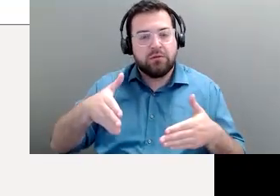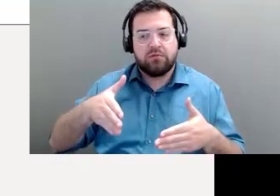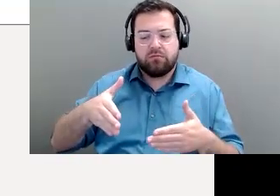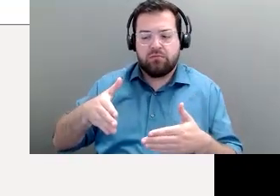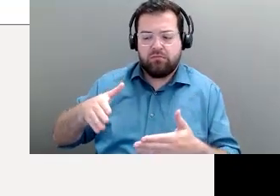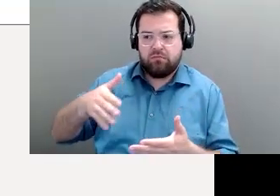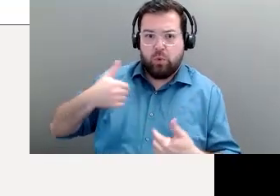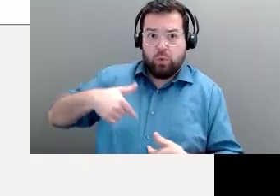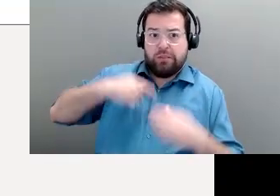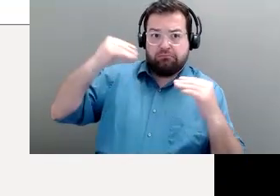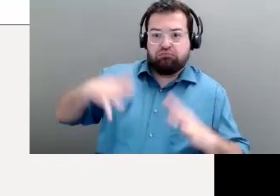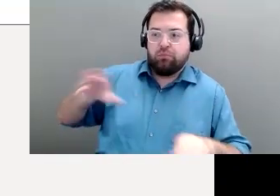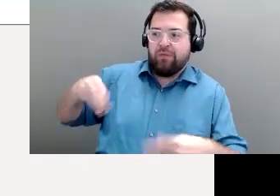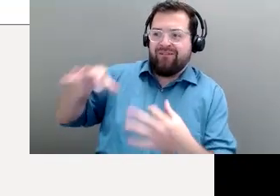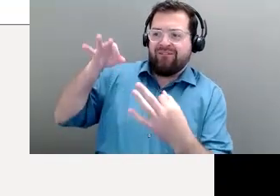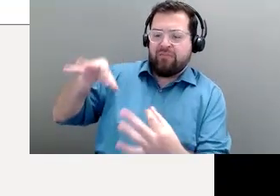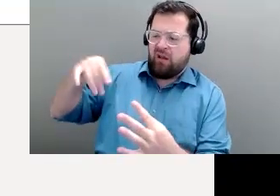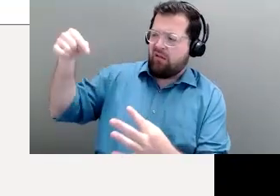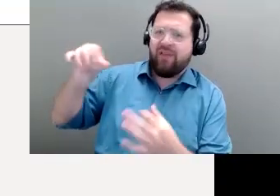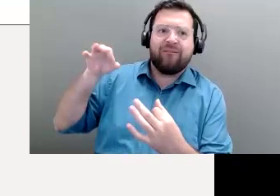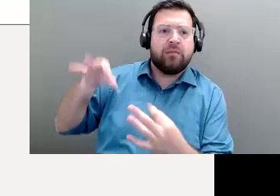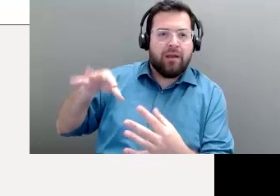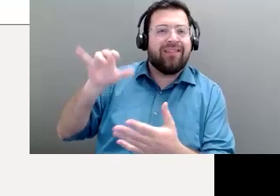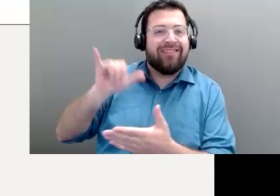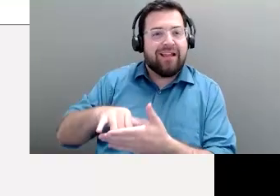And these are just ideas to help us provide substantive feedback.